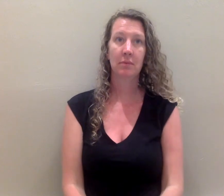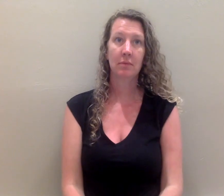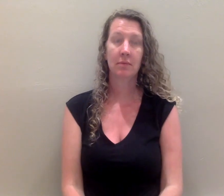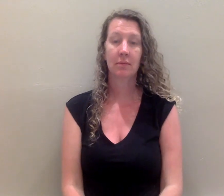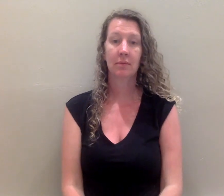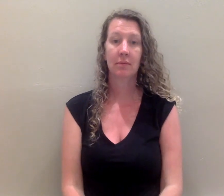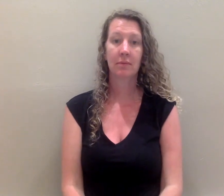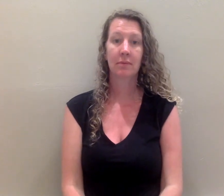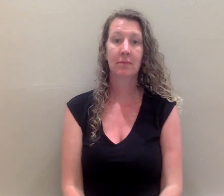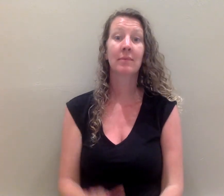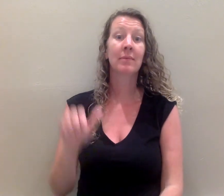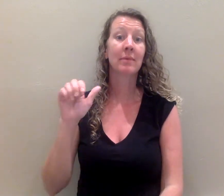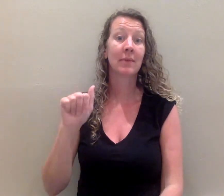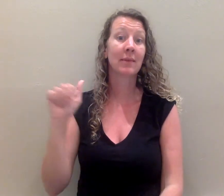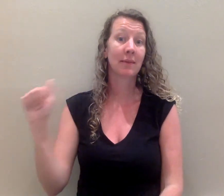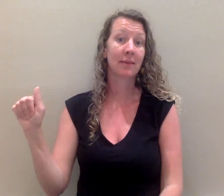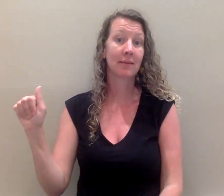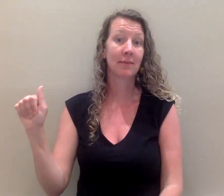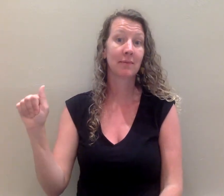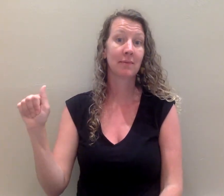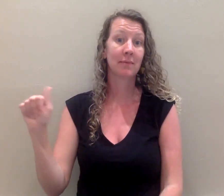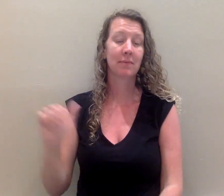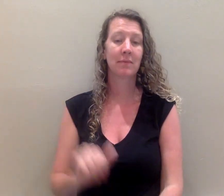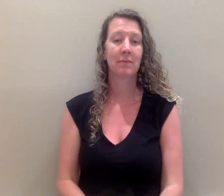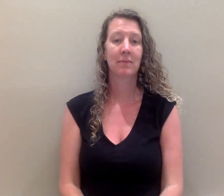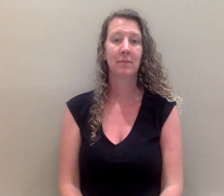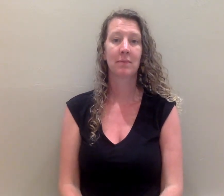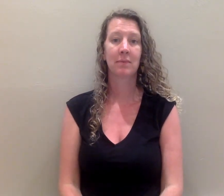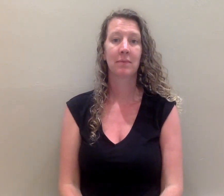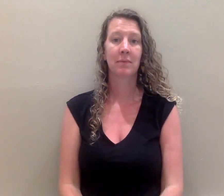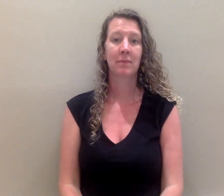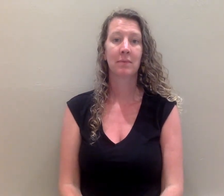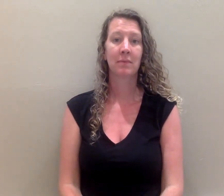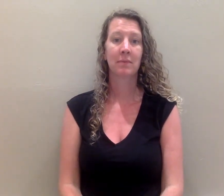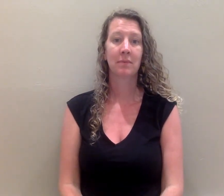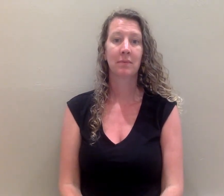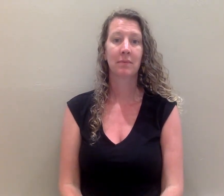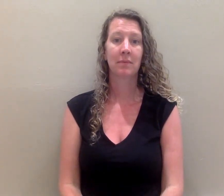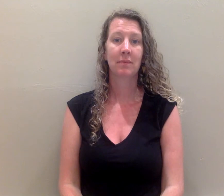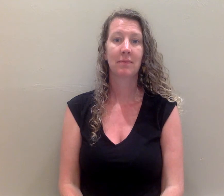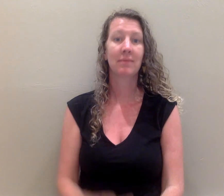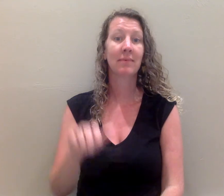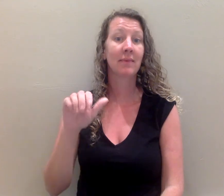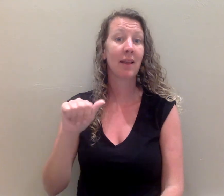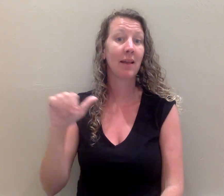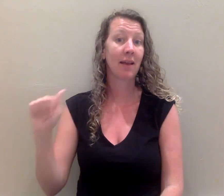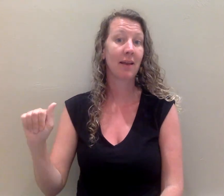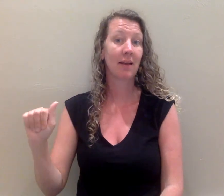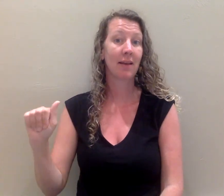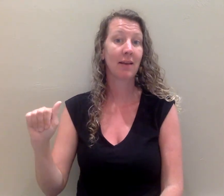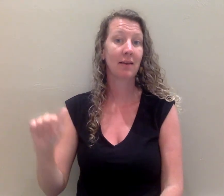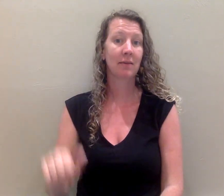AA